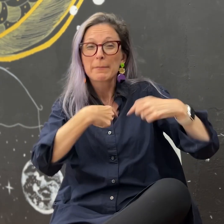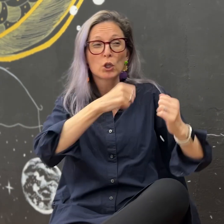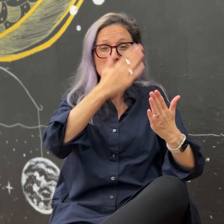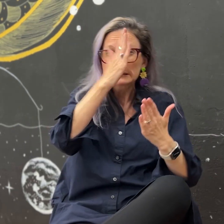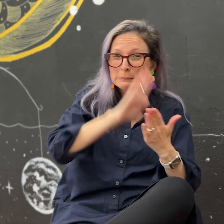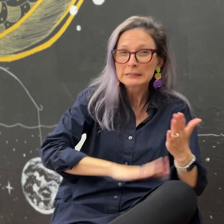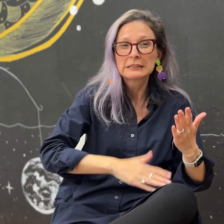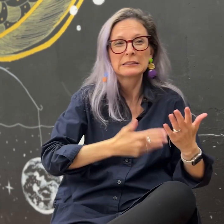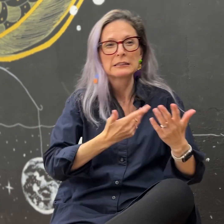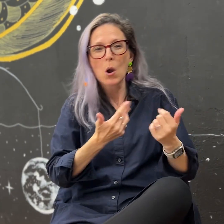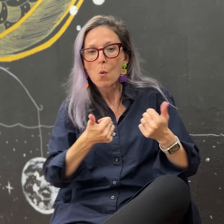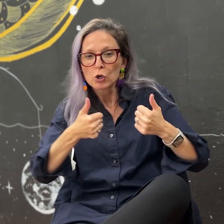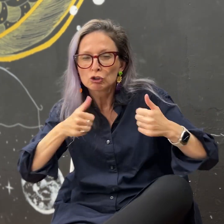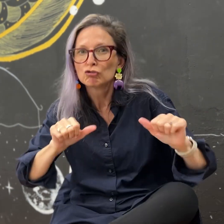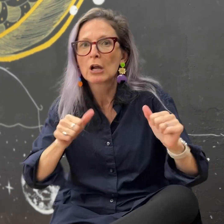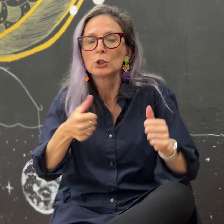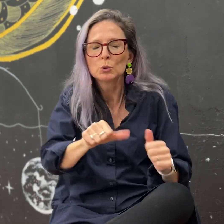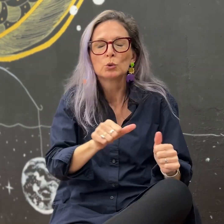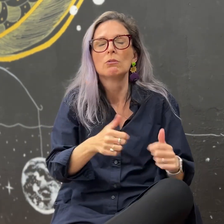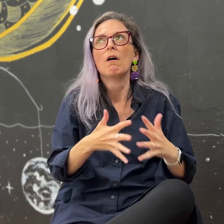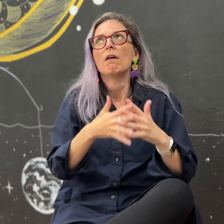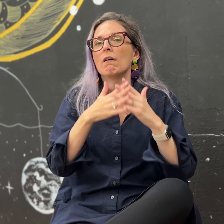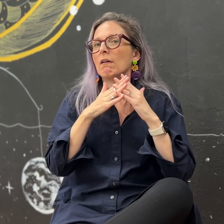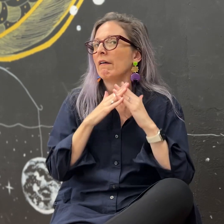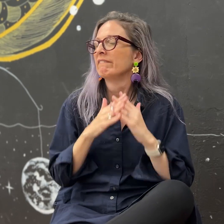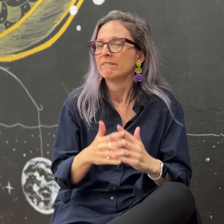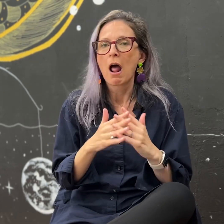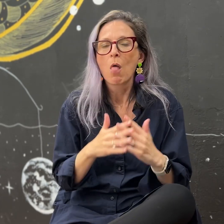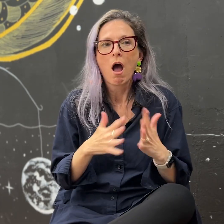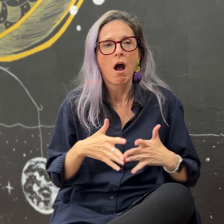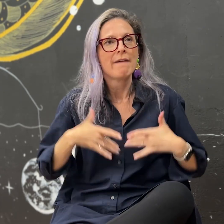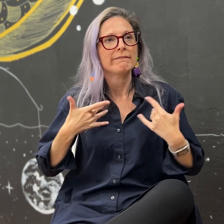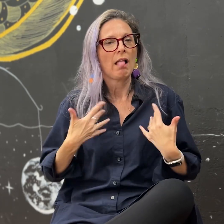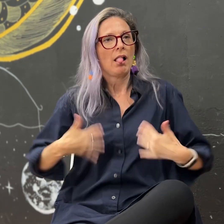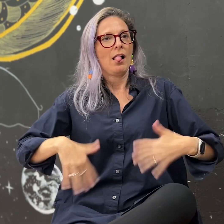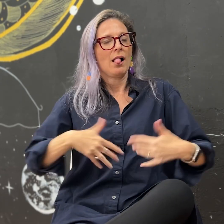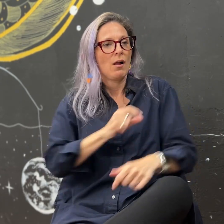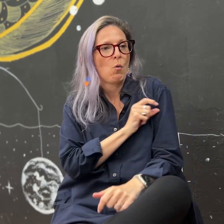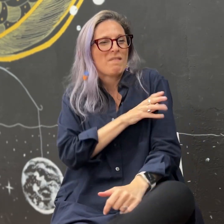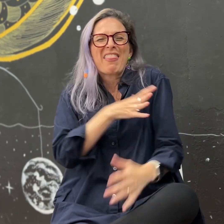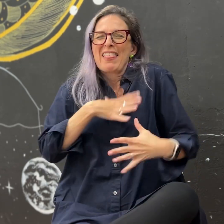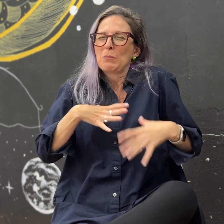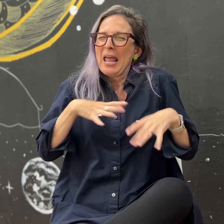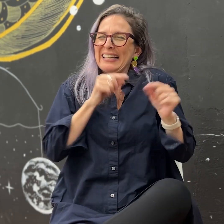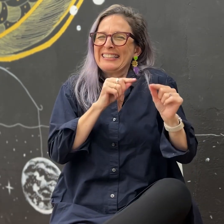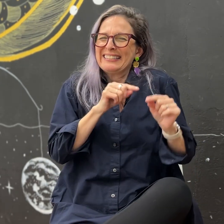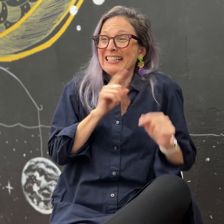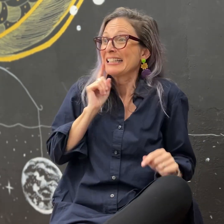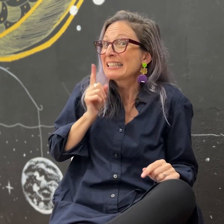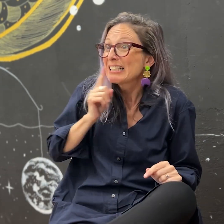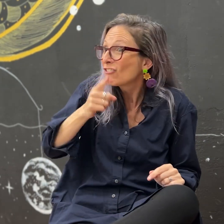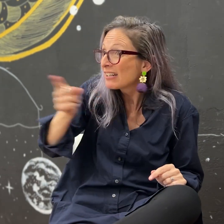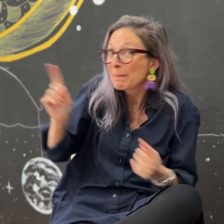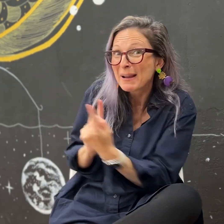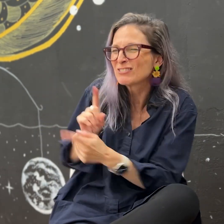She shared her experiences and the business strategy stuff – it was really worth it, and a real confidence boost. Why choose a mentor who can hear